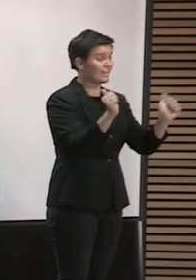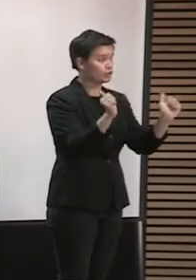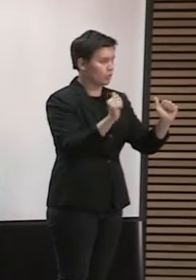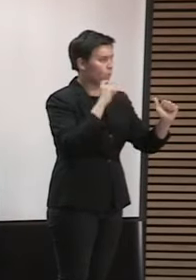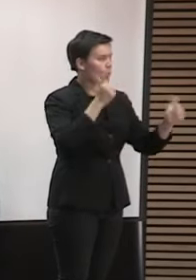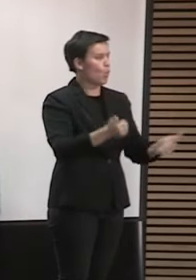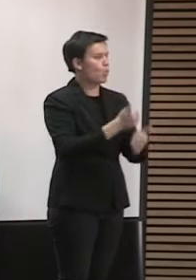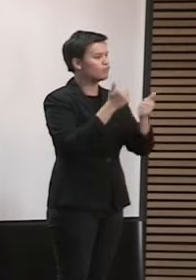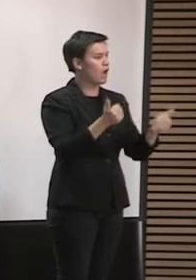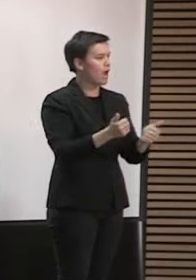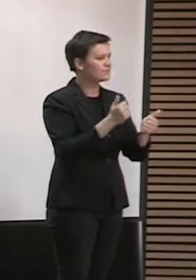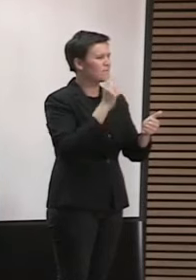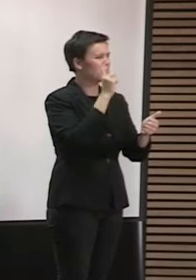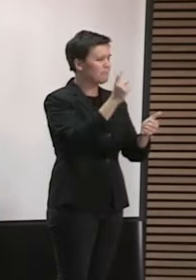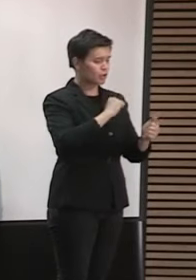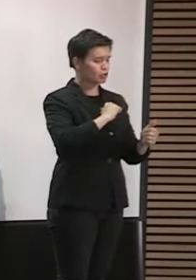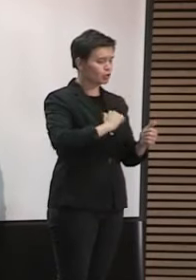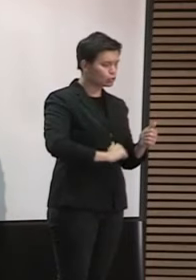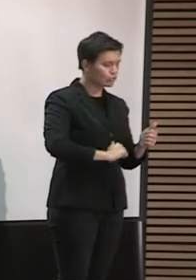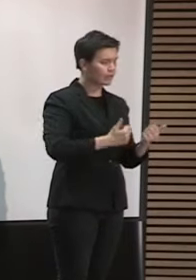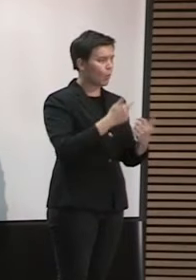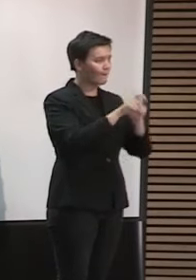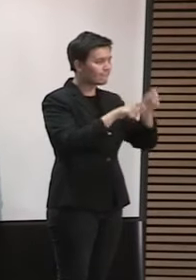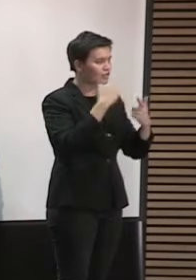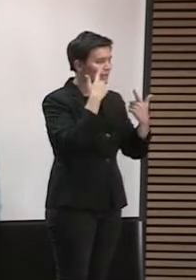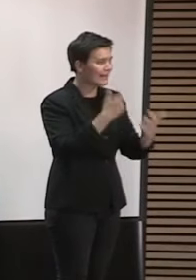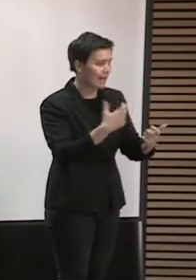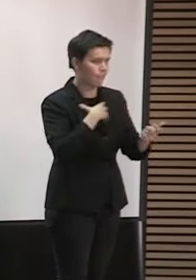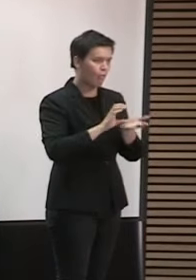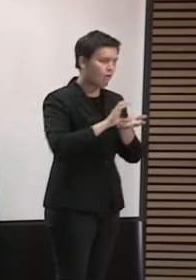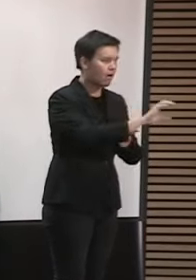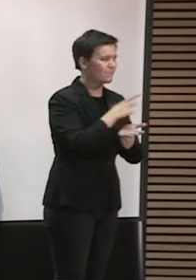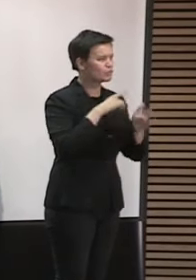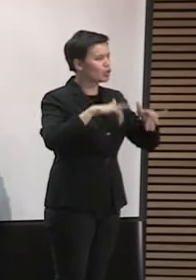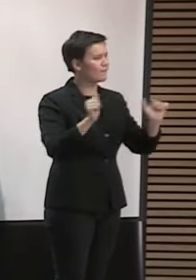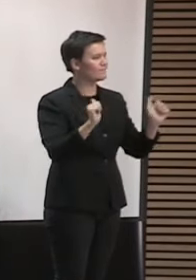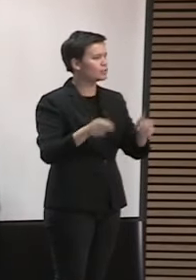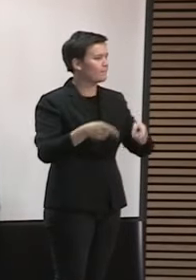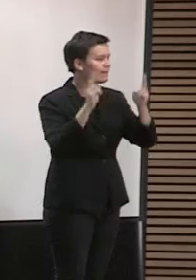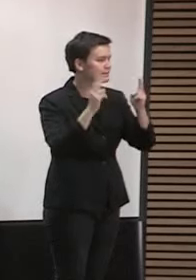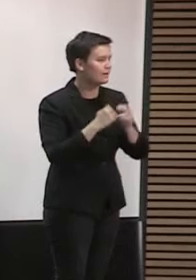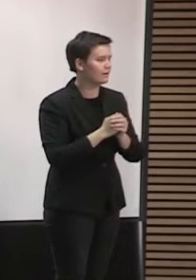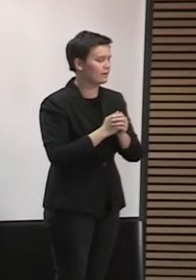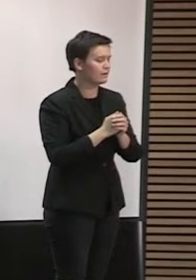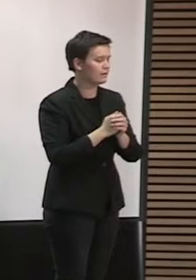been sequenced yet. But that doesn't mean it's highly unlikely,